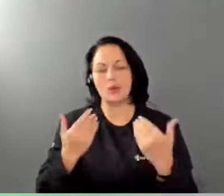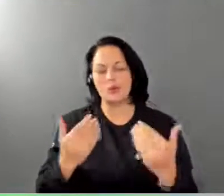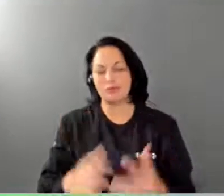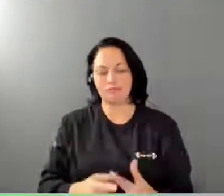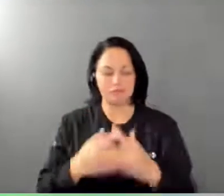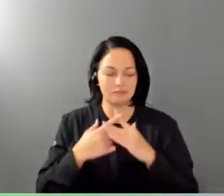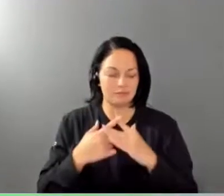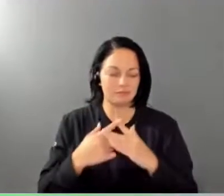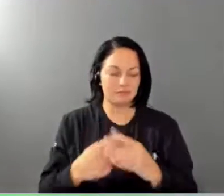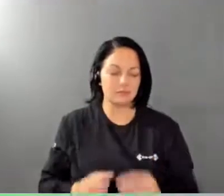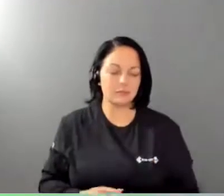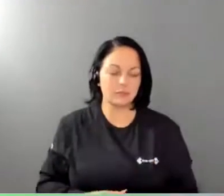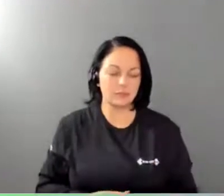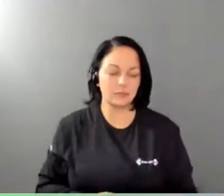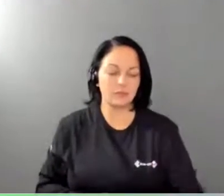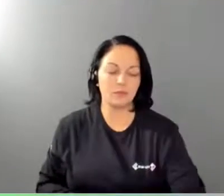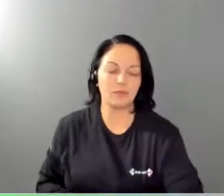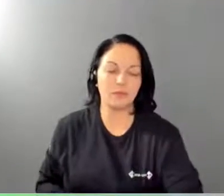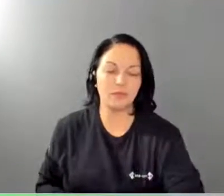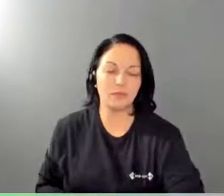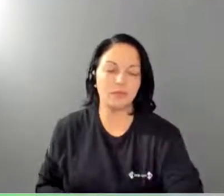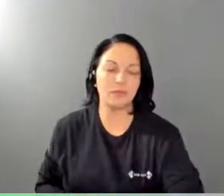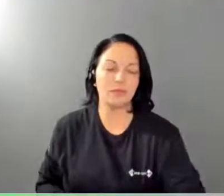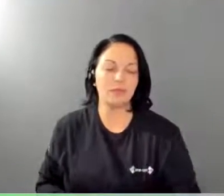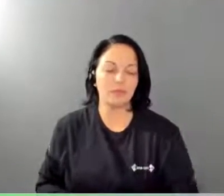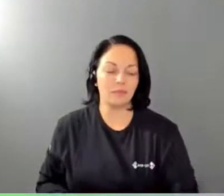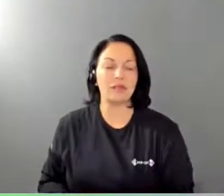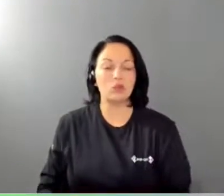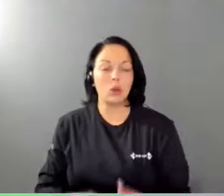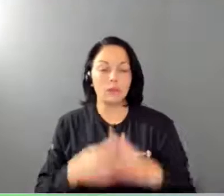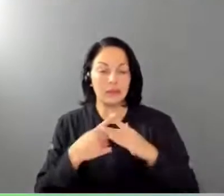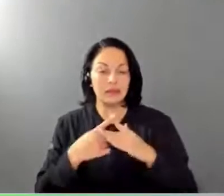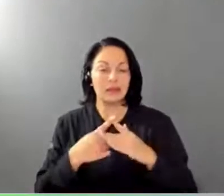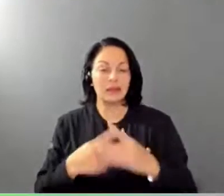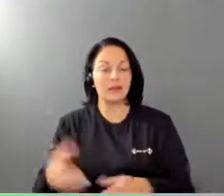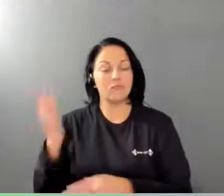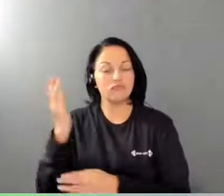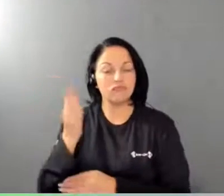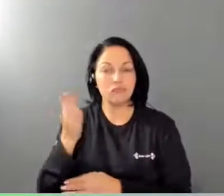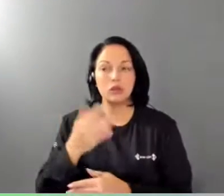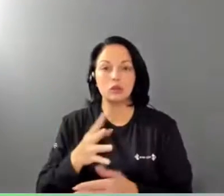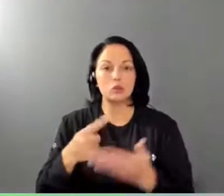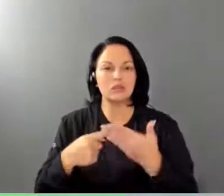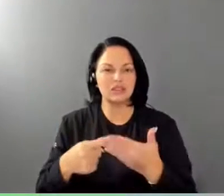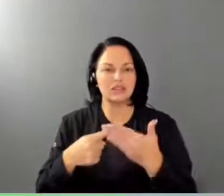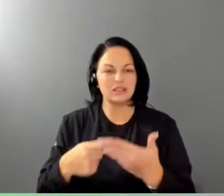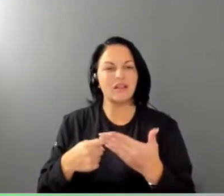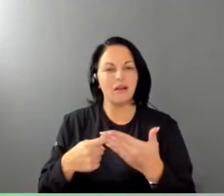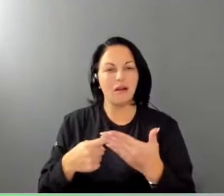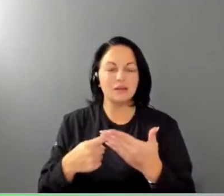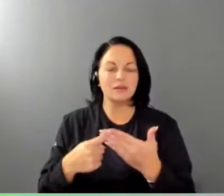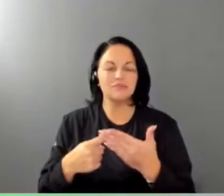[>>] . Really great information there's a lot of questions, so we'll jump right in. At